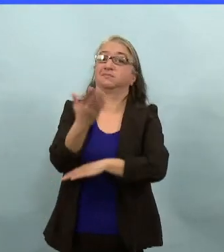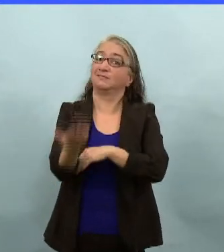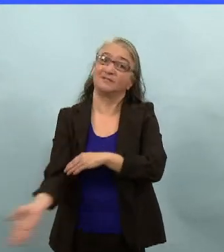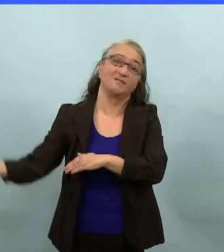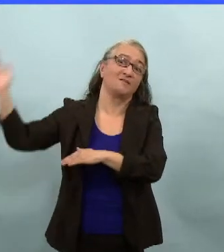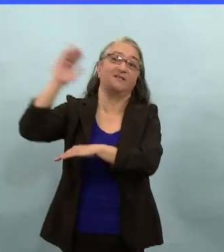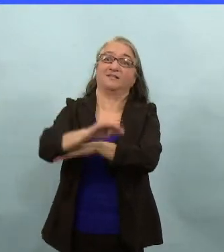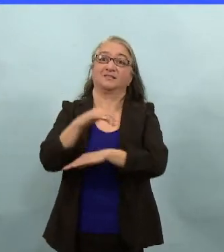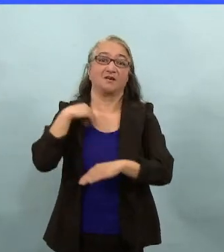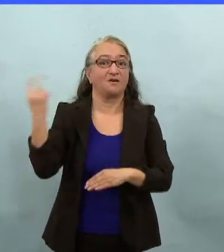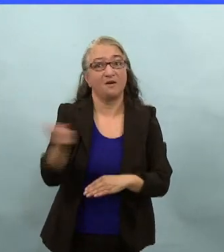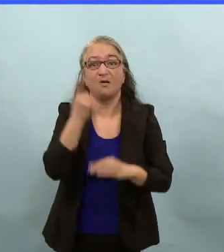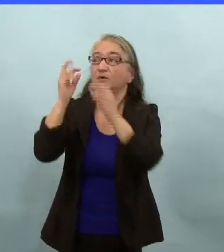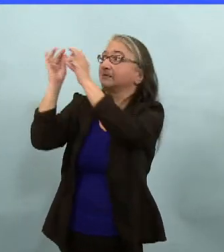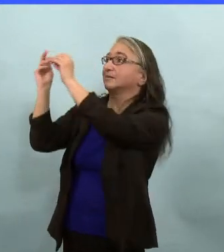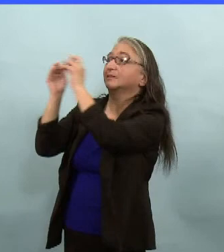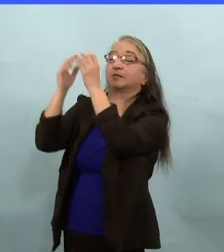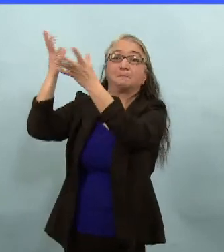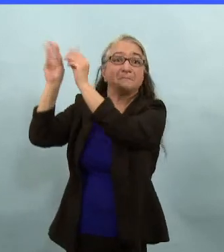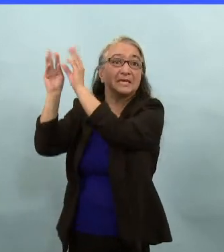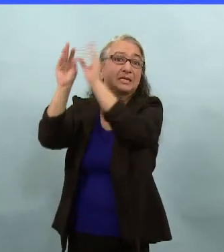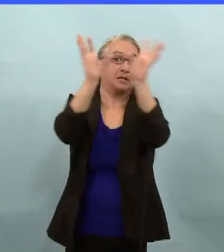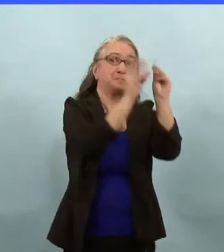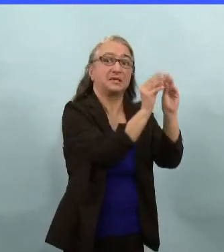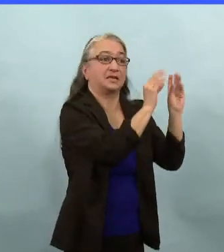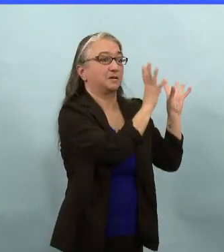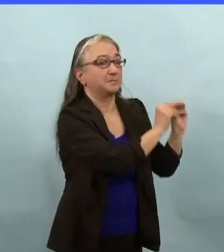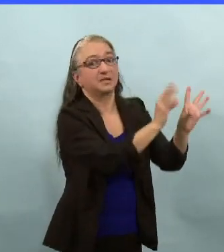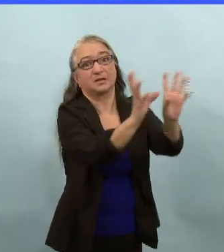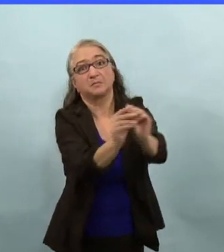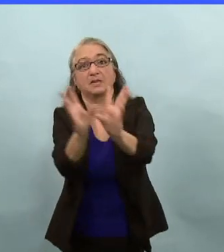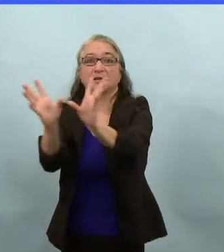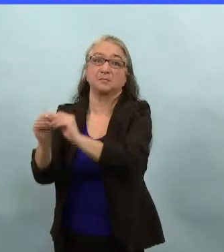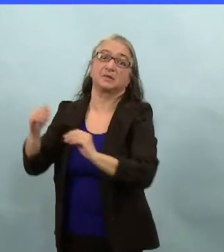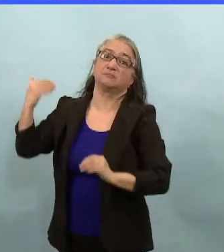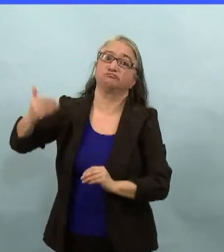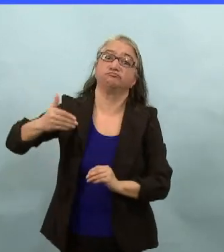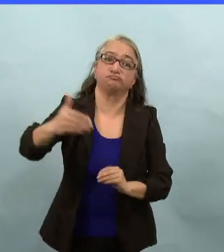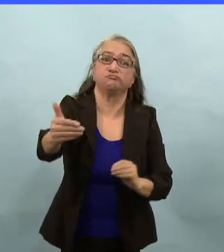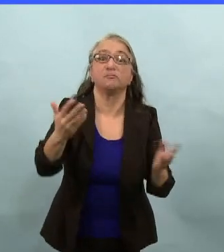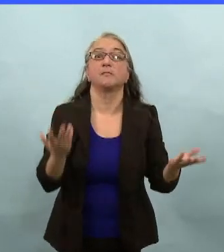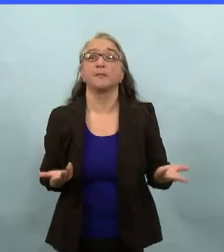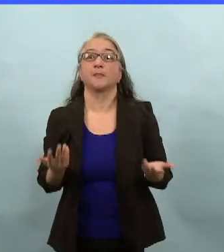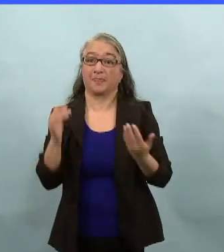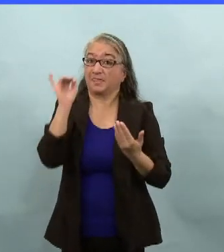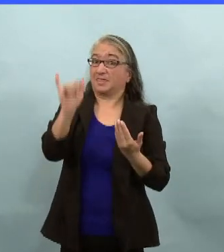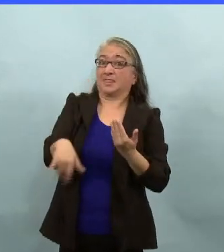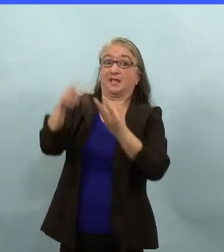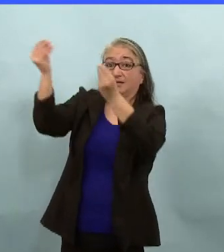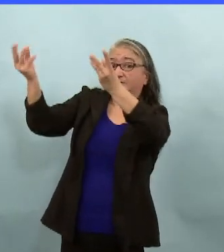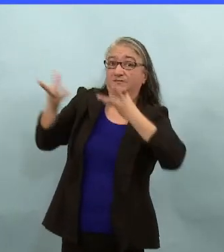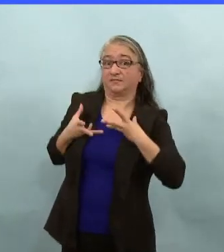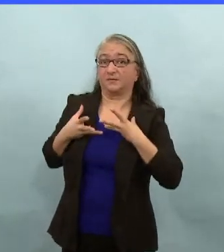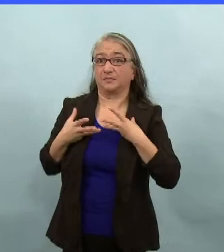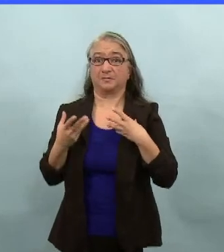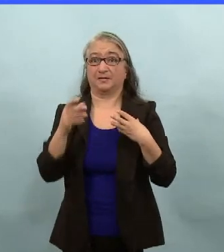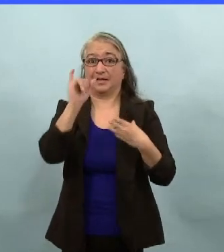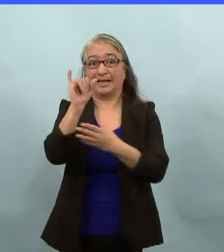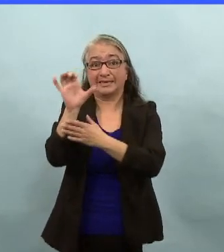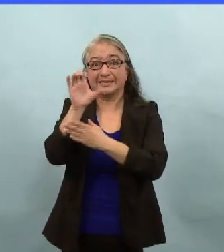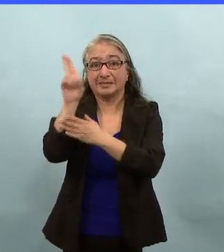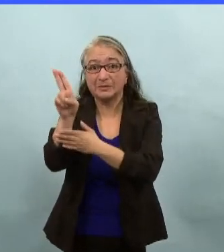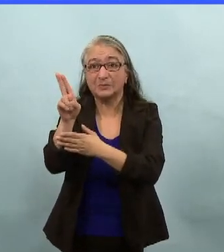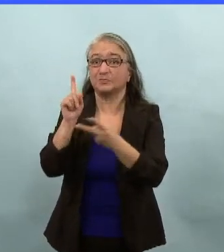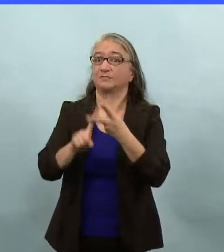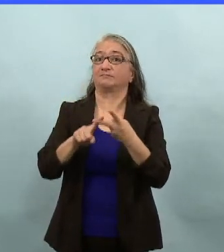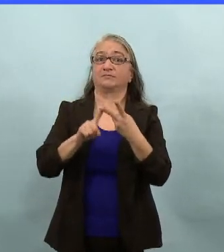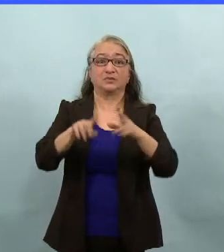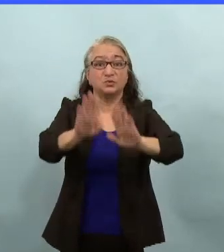they see in terms of the changes in in bed occupancy icu pediatrics right mental health